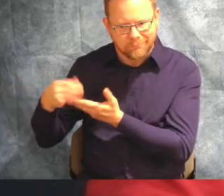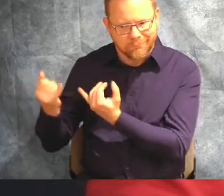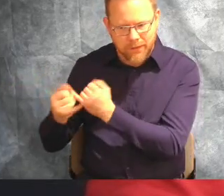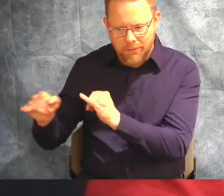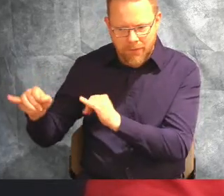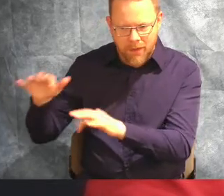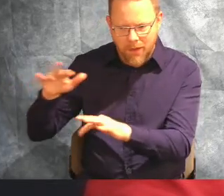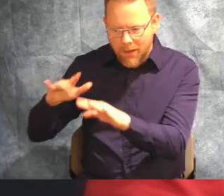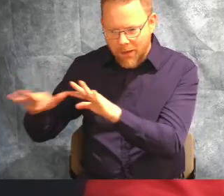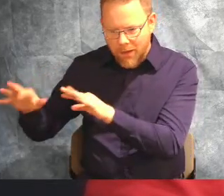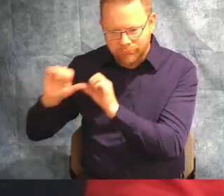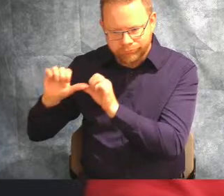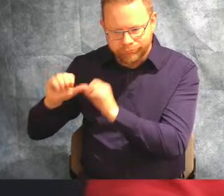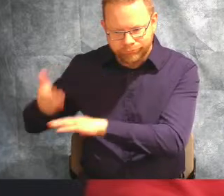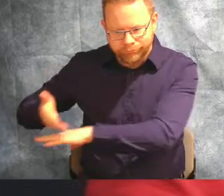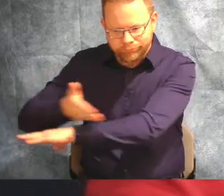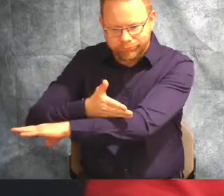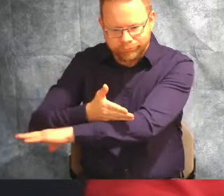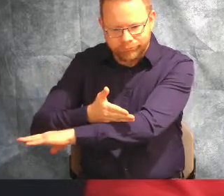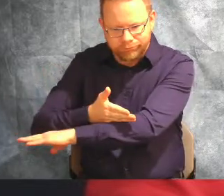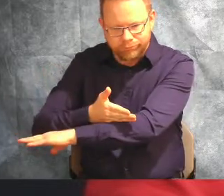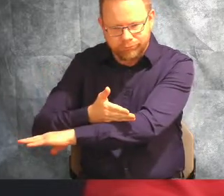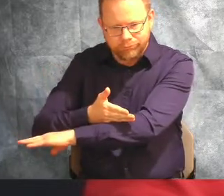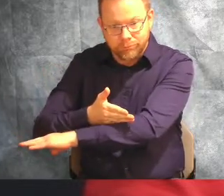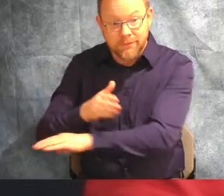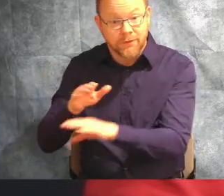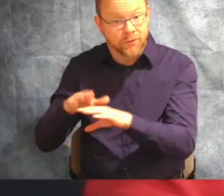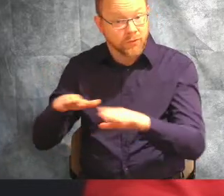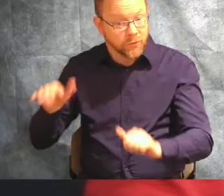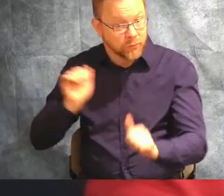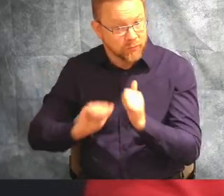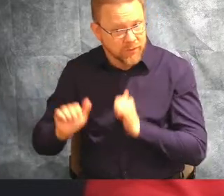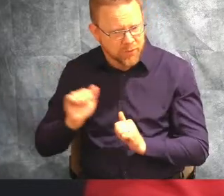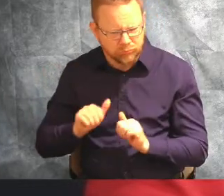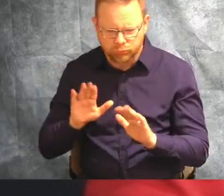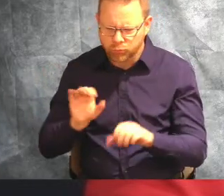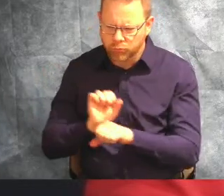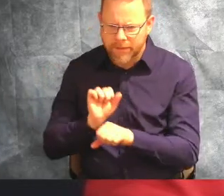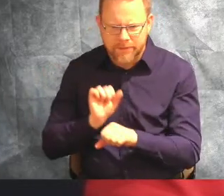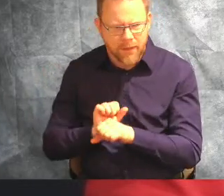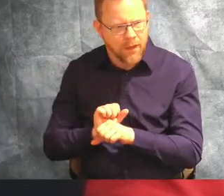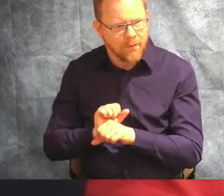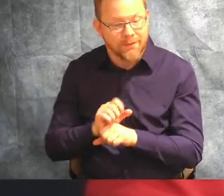and keep moving forward. the Children's Theater has done a great job. They moved from Taft Museum